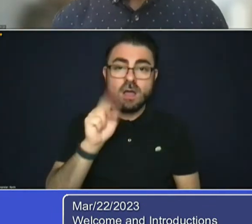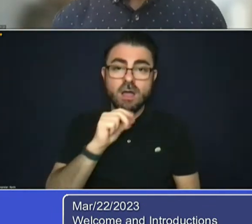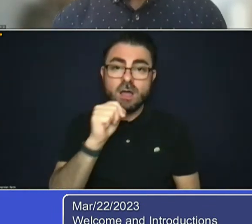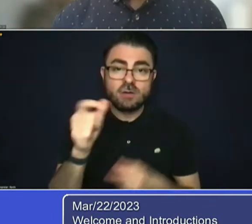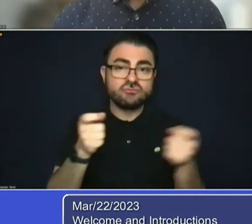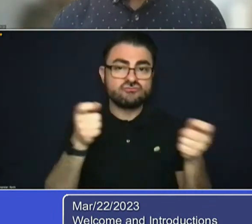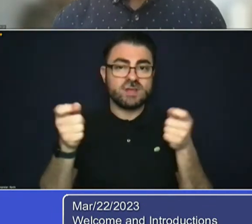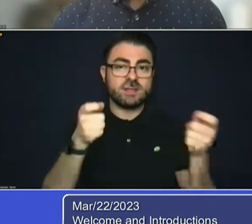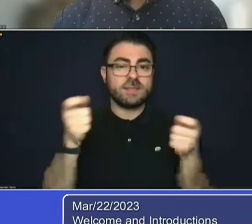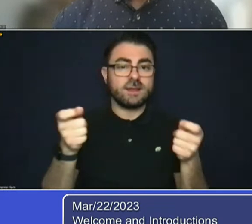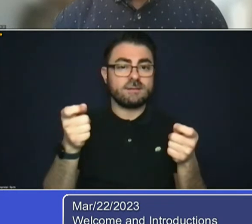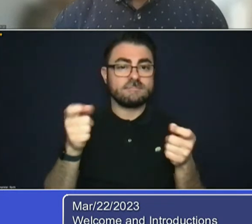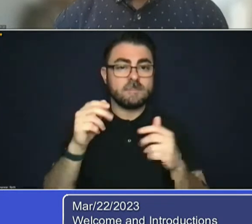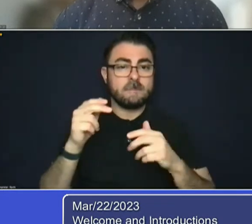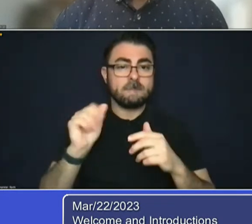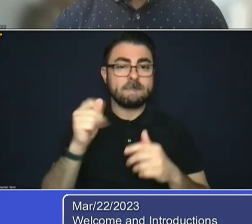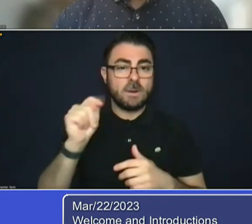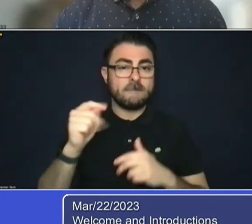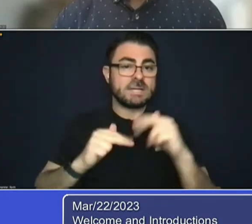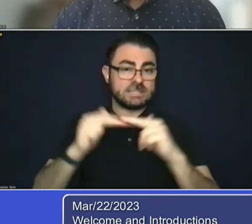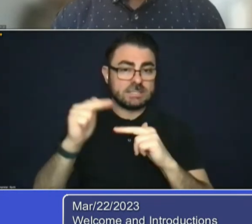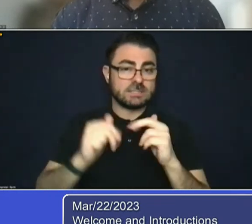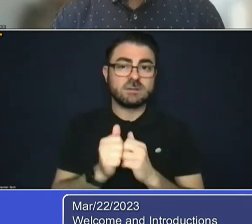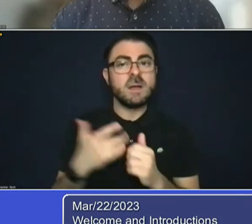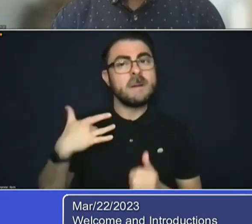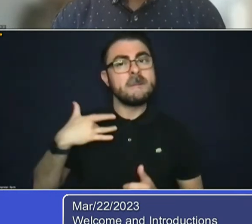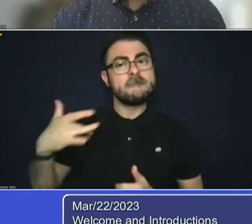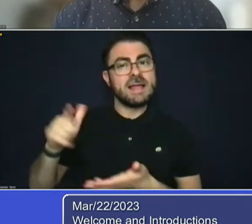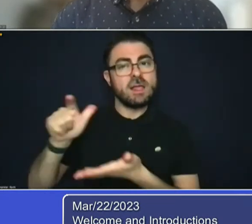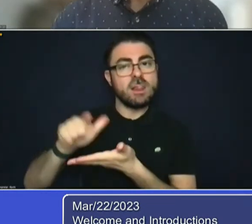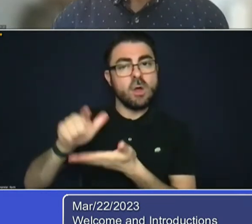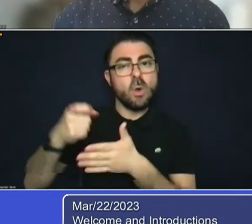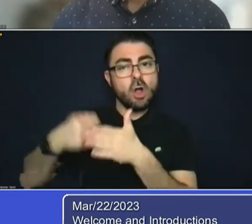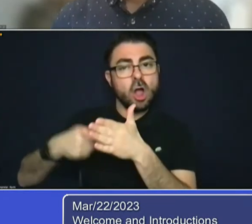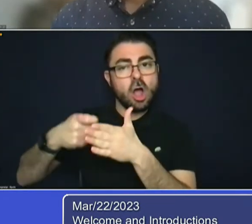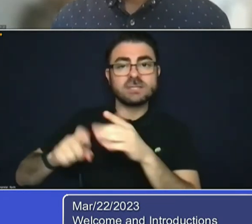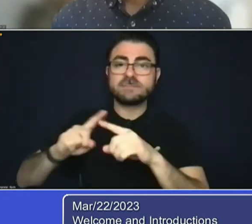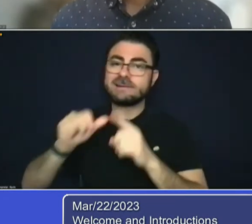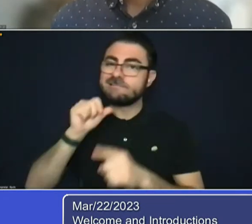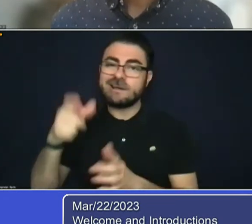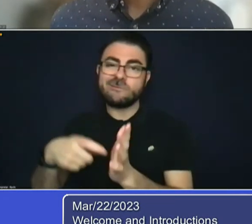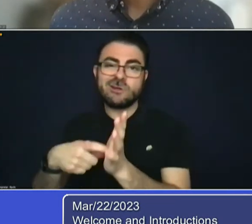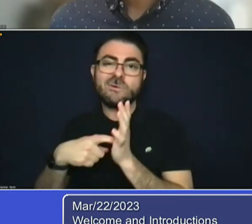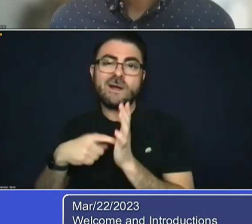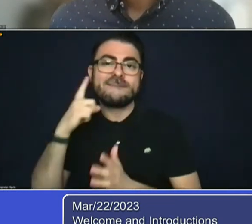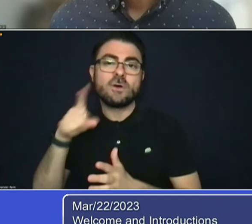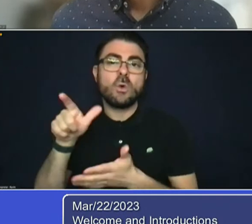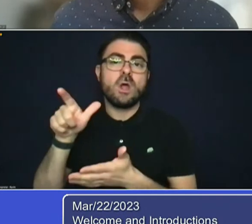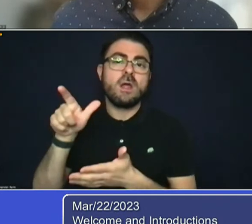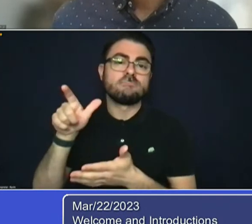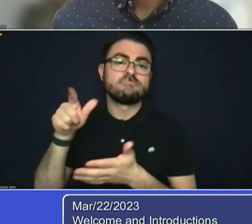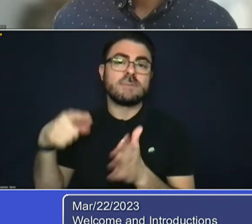THIS IS OUR EXISTING APARTMENT BUILDINGS THAT TEND TO BE LOW